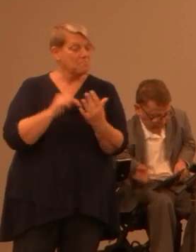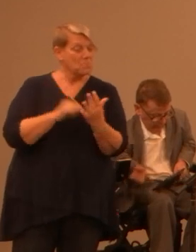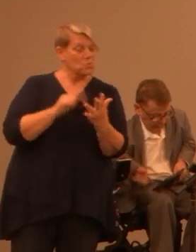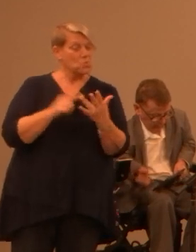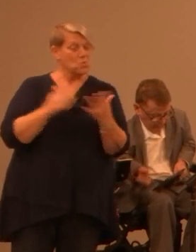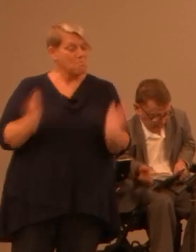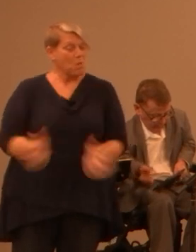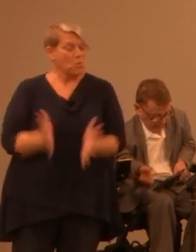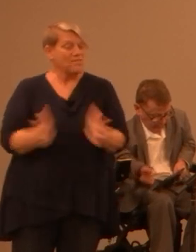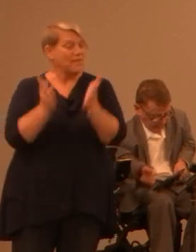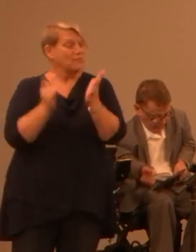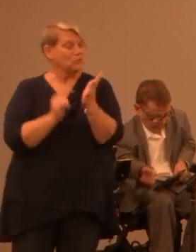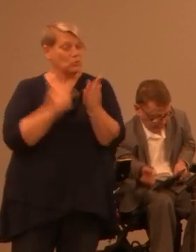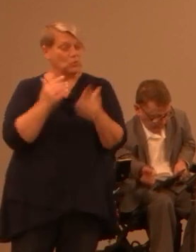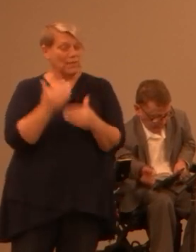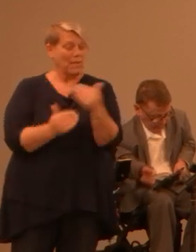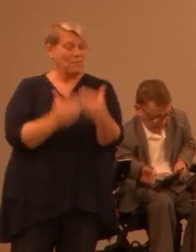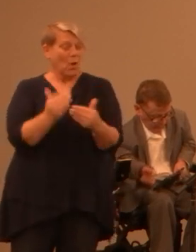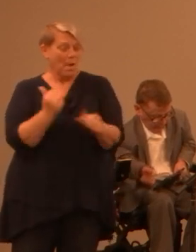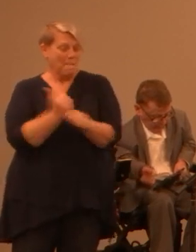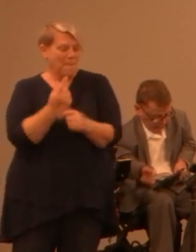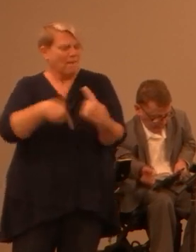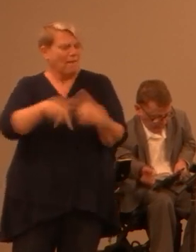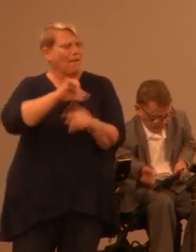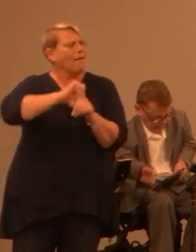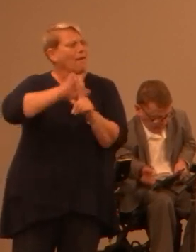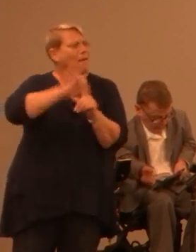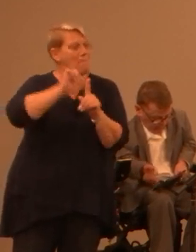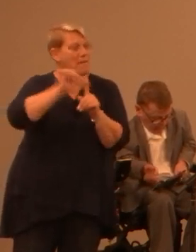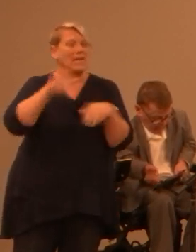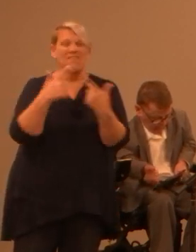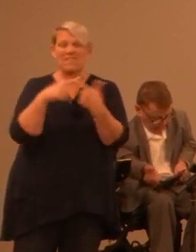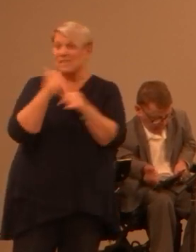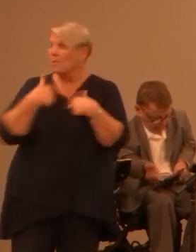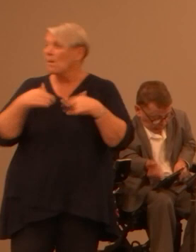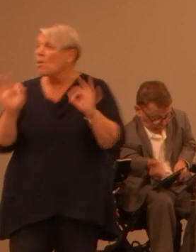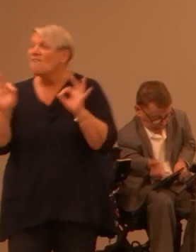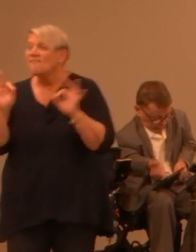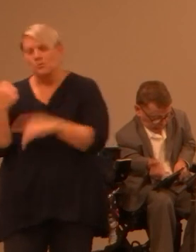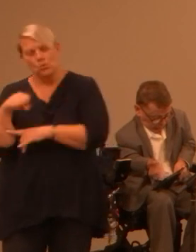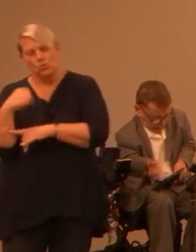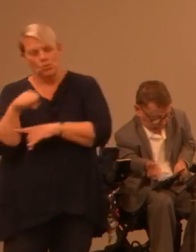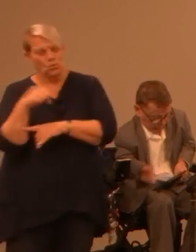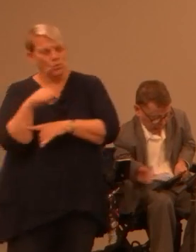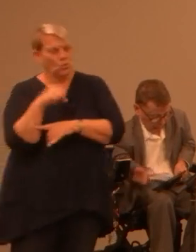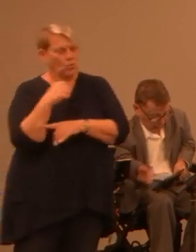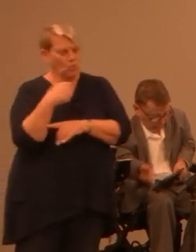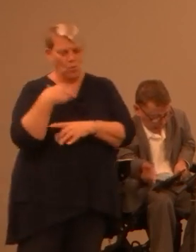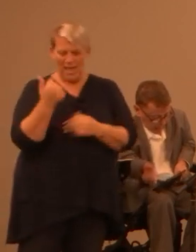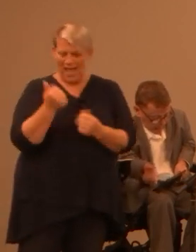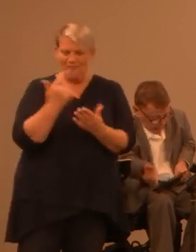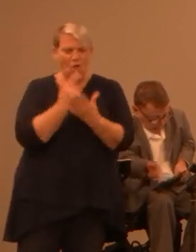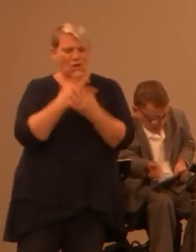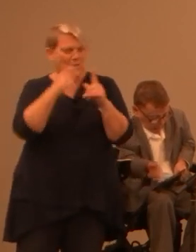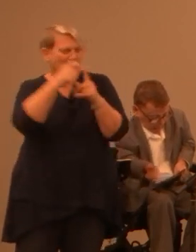to keep going and making ourselves better, just as an example, we're not perfect. I know we have lots of PDF's still on our websites.